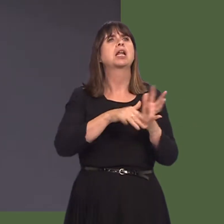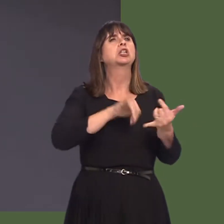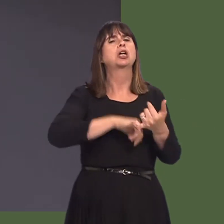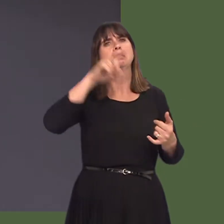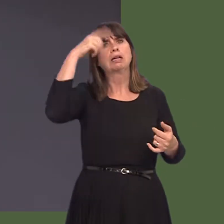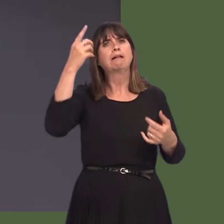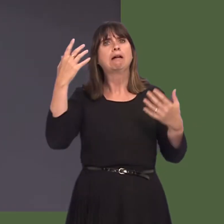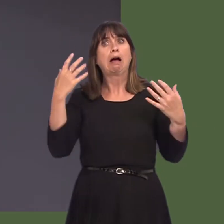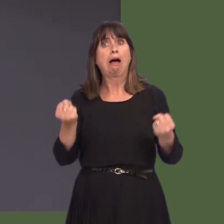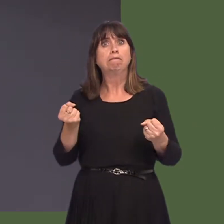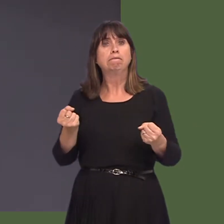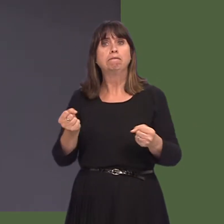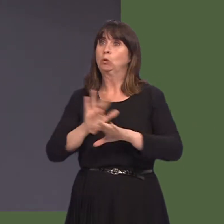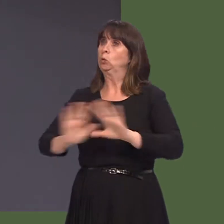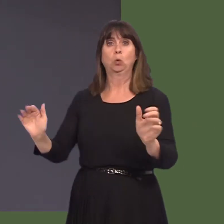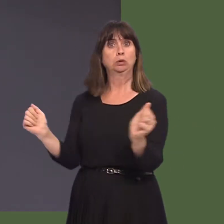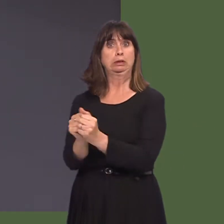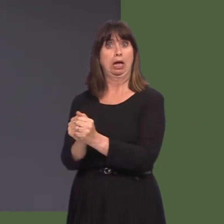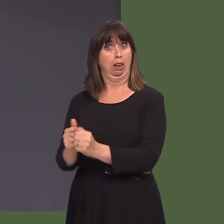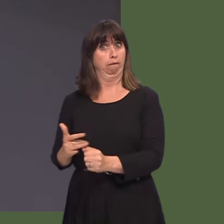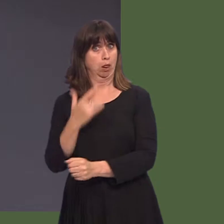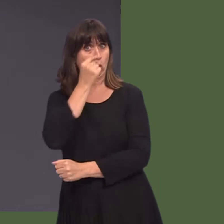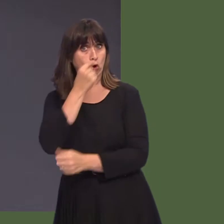be, as is, of course, increasingly likely now, a no deal Brexit.